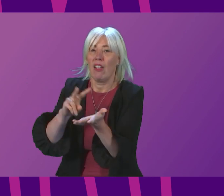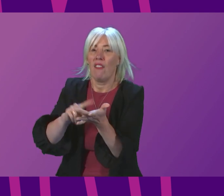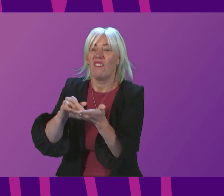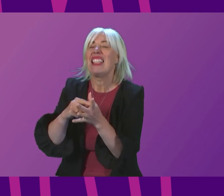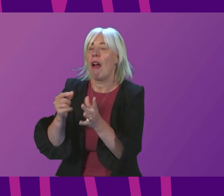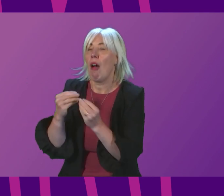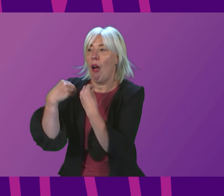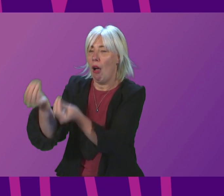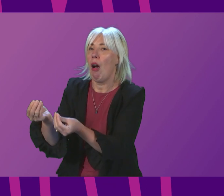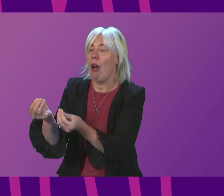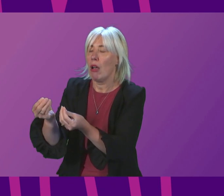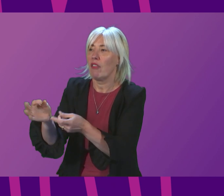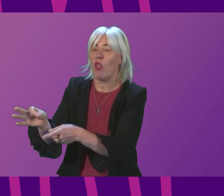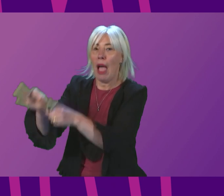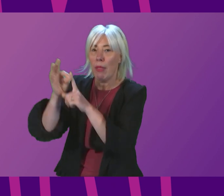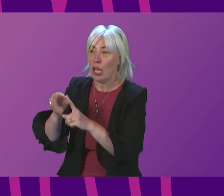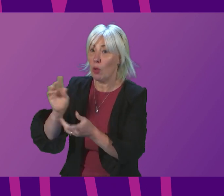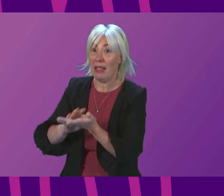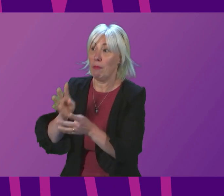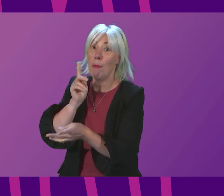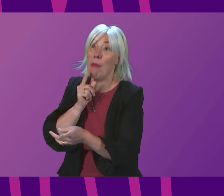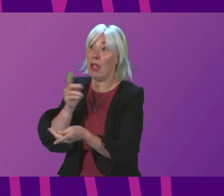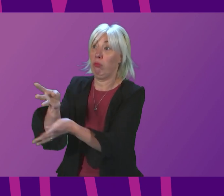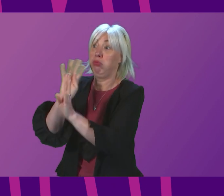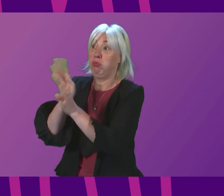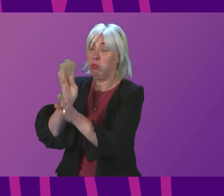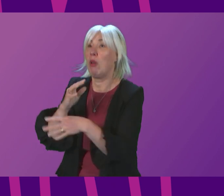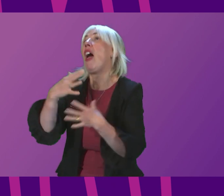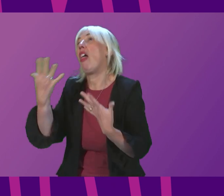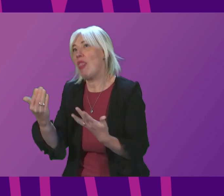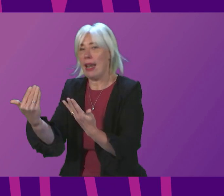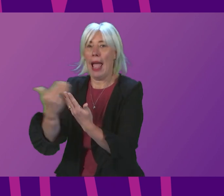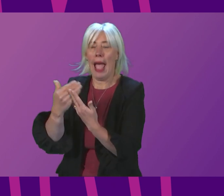order that people can come here and start to access the support that we have ready for